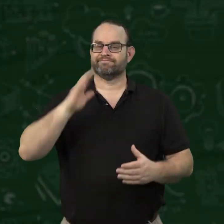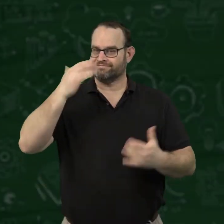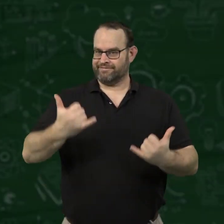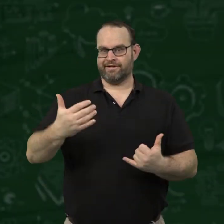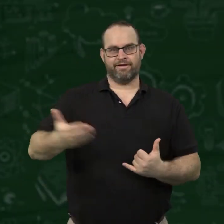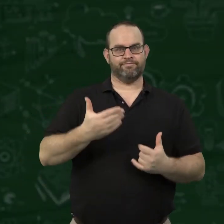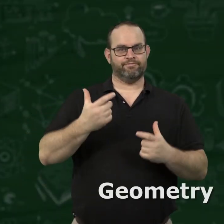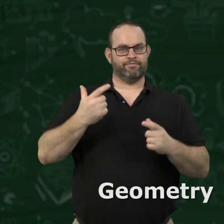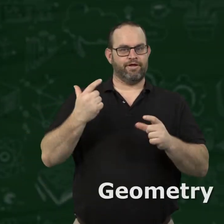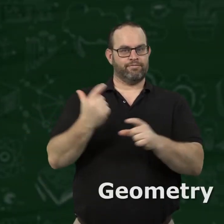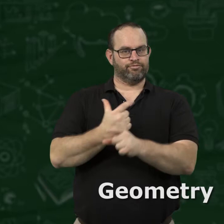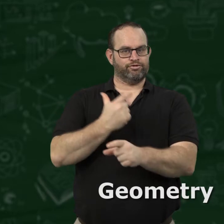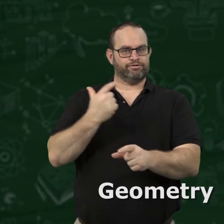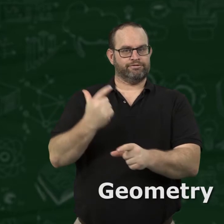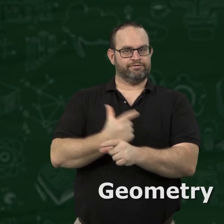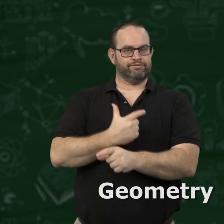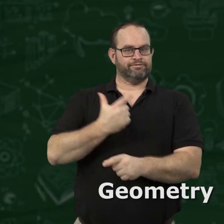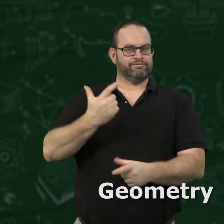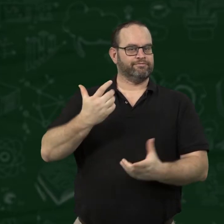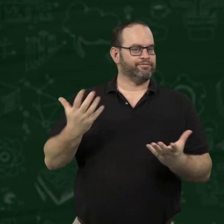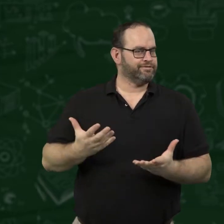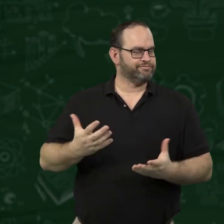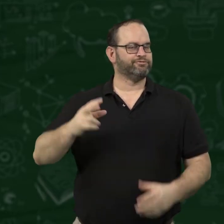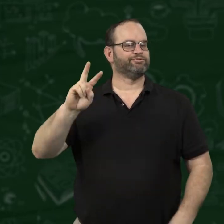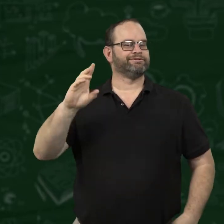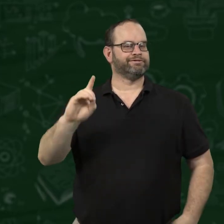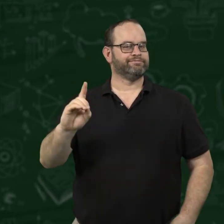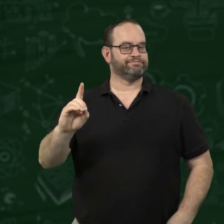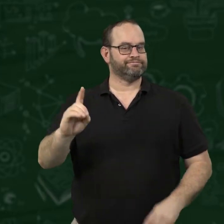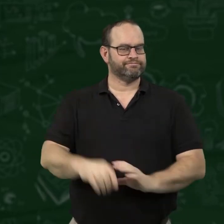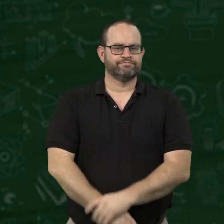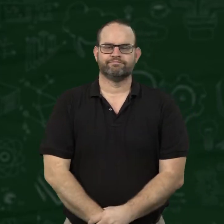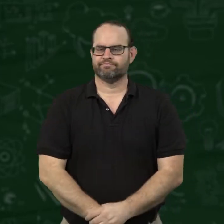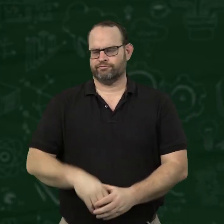Welcome to Geometry. We are going to be talking about two-dimensional (2D) figures.